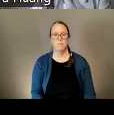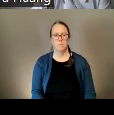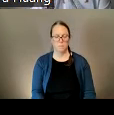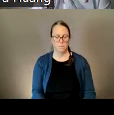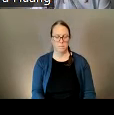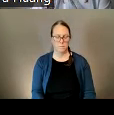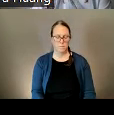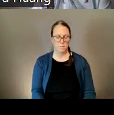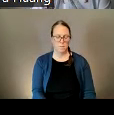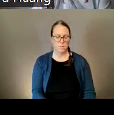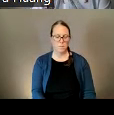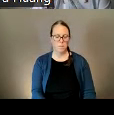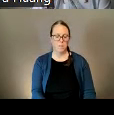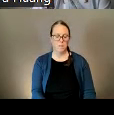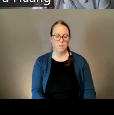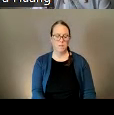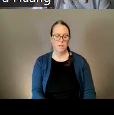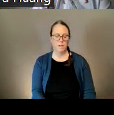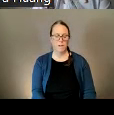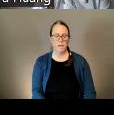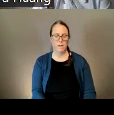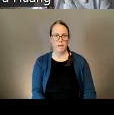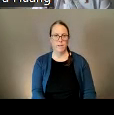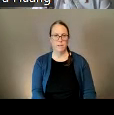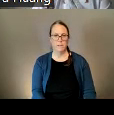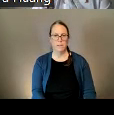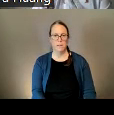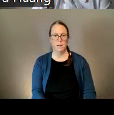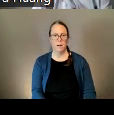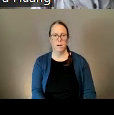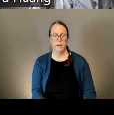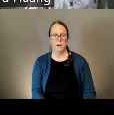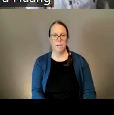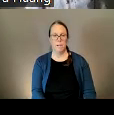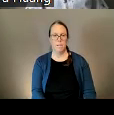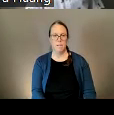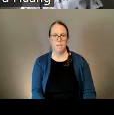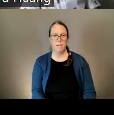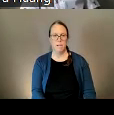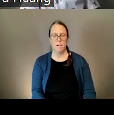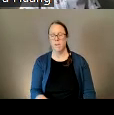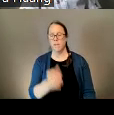So if you have any ambivalence about using only your keyboard,